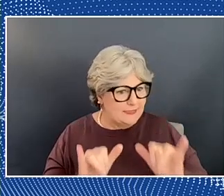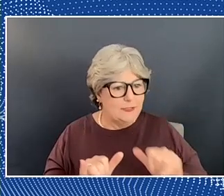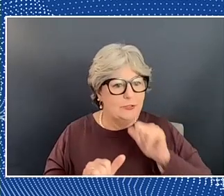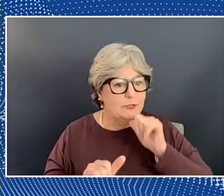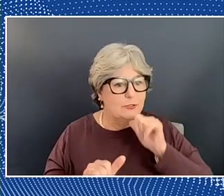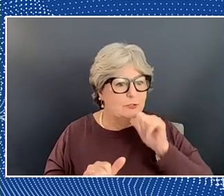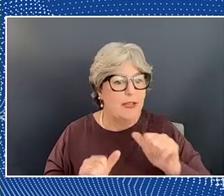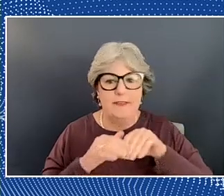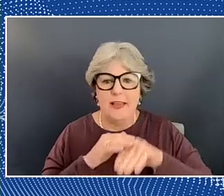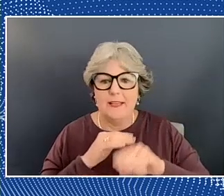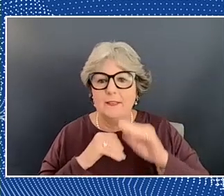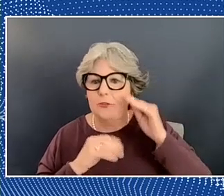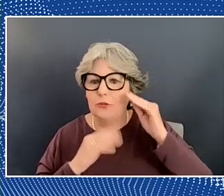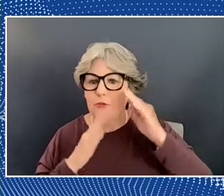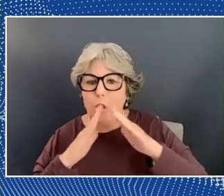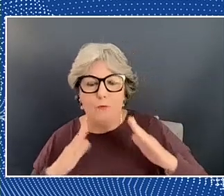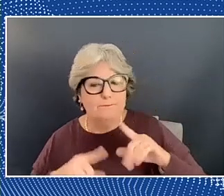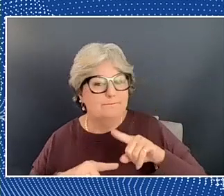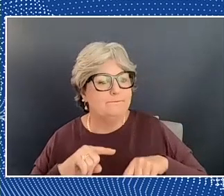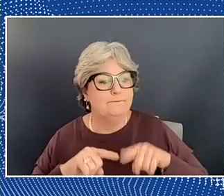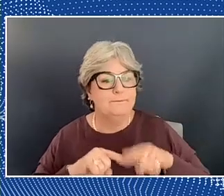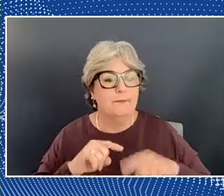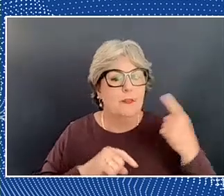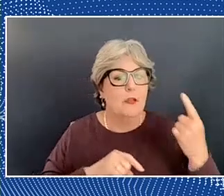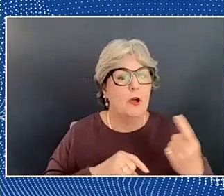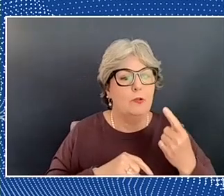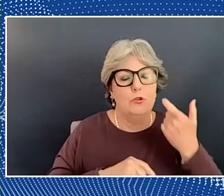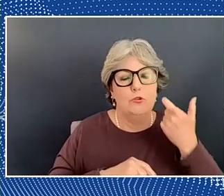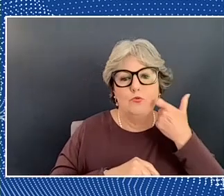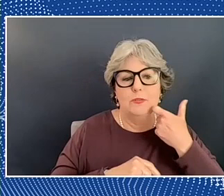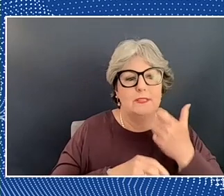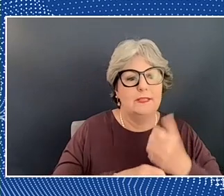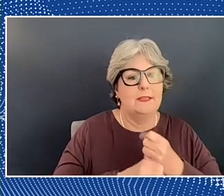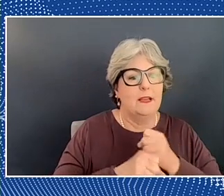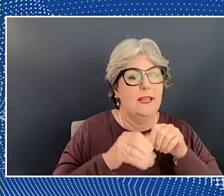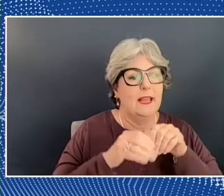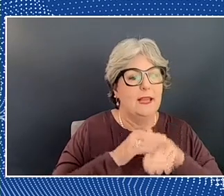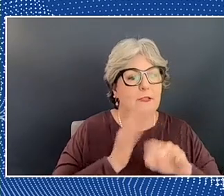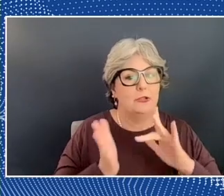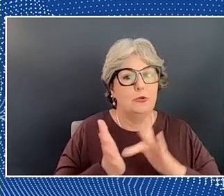ownership. I have only recently regained access to medical care, still have not had